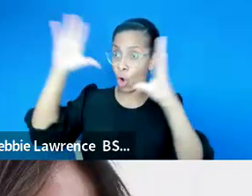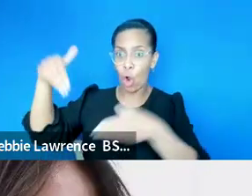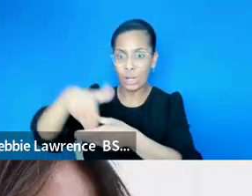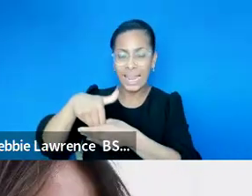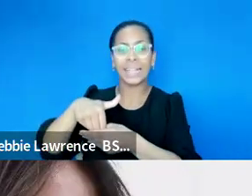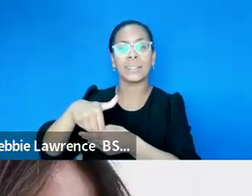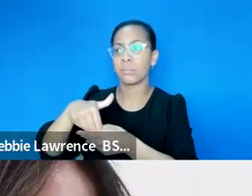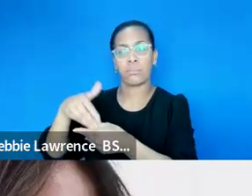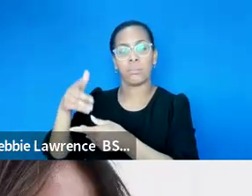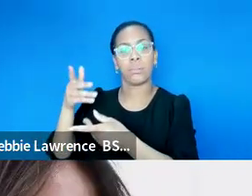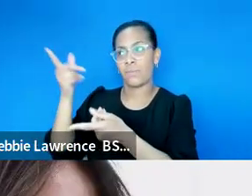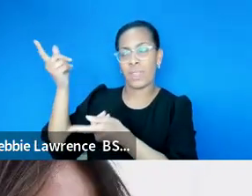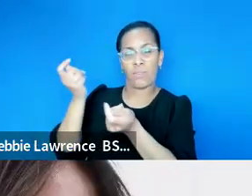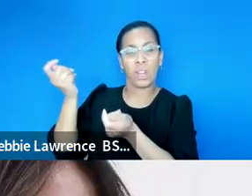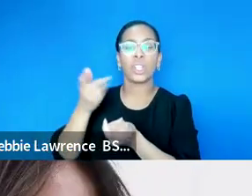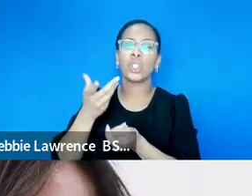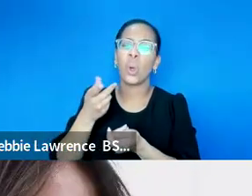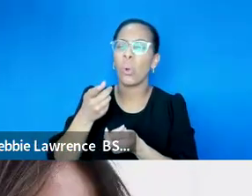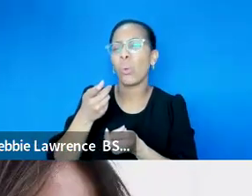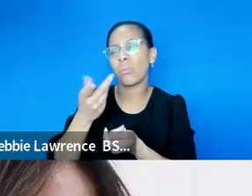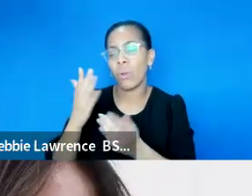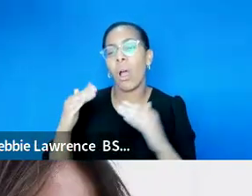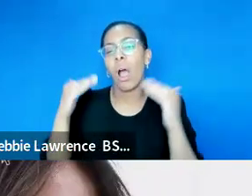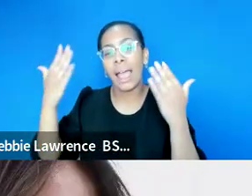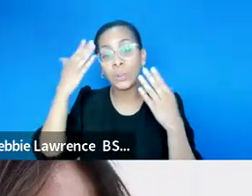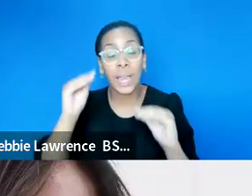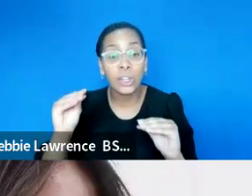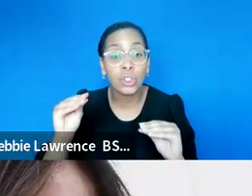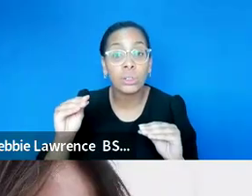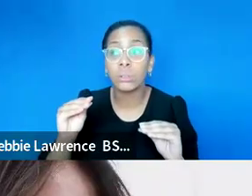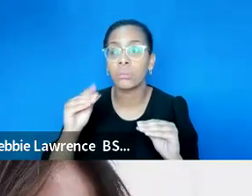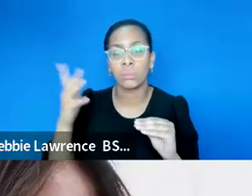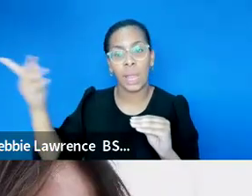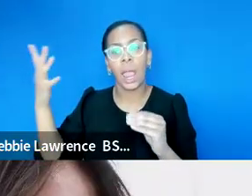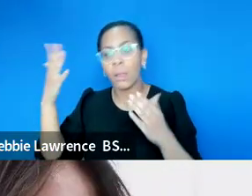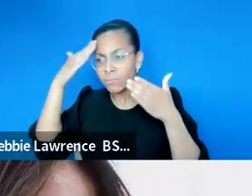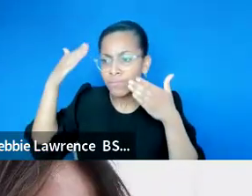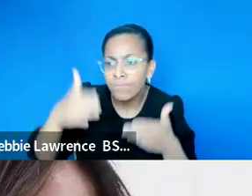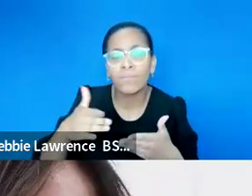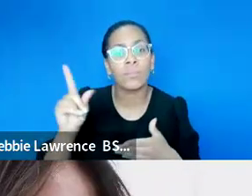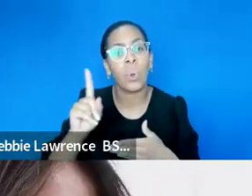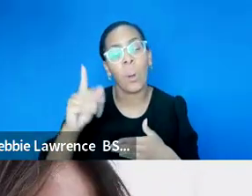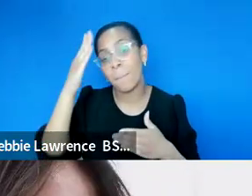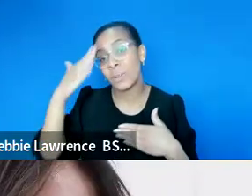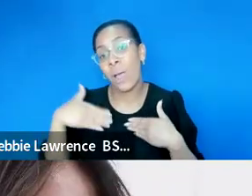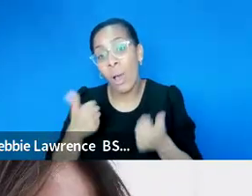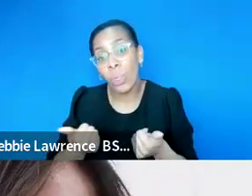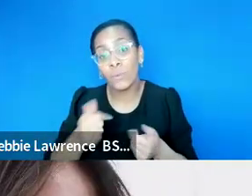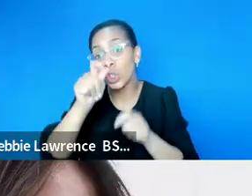So for example, for UK higher education, student mental health concerns are a key priority at the moment,